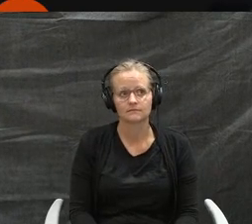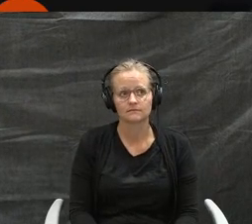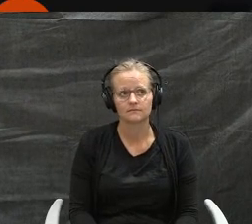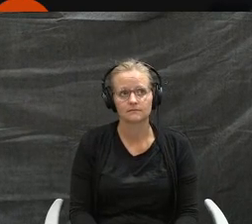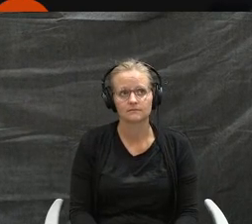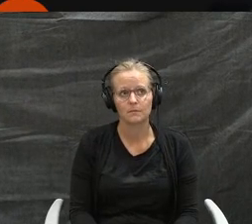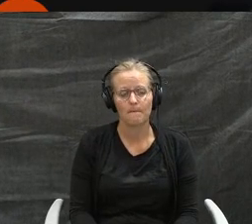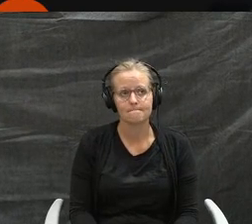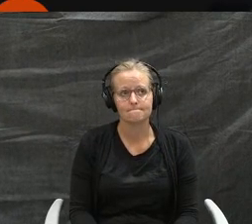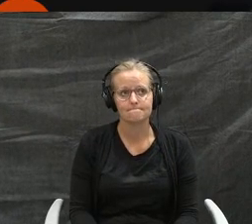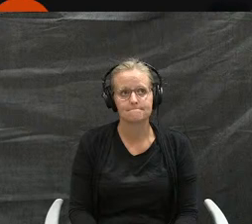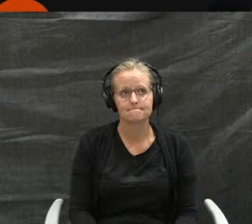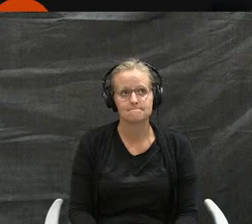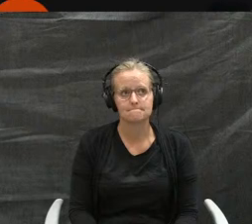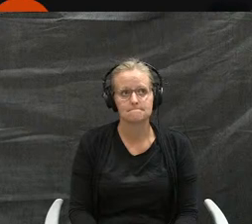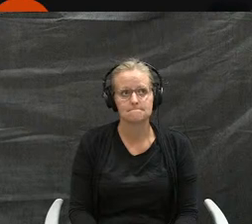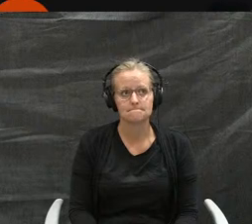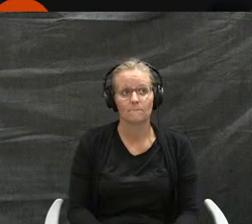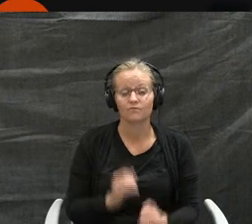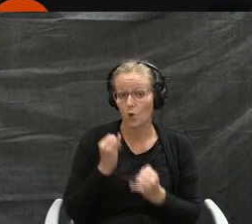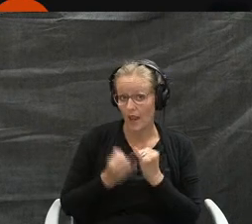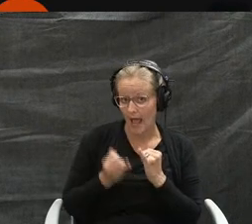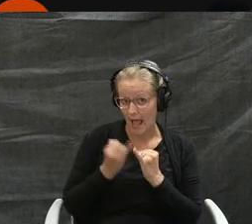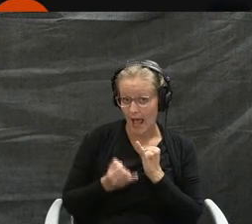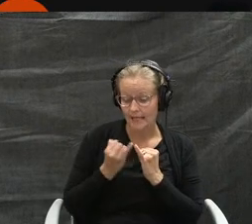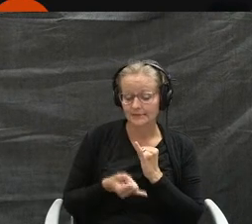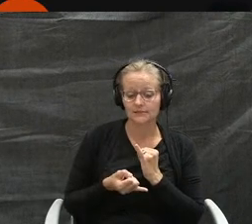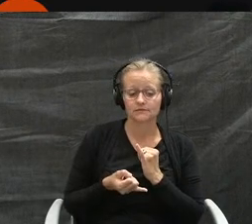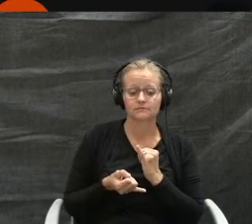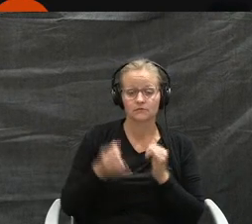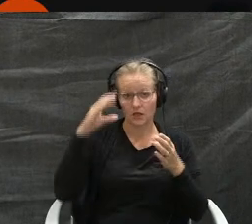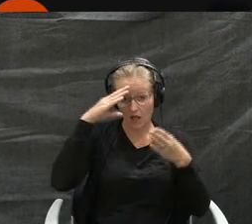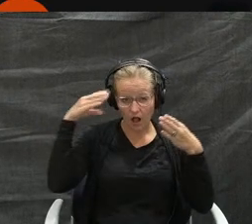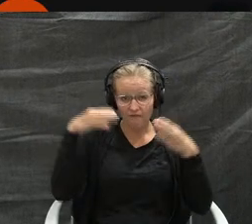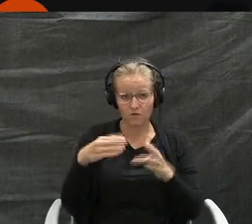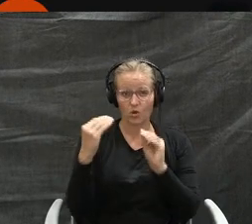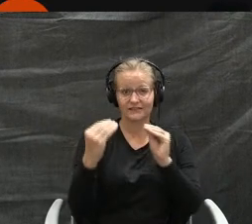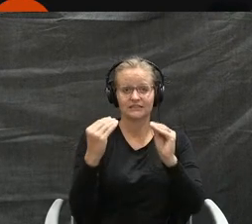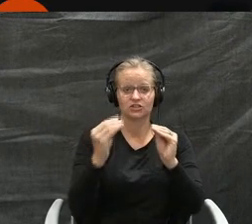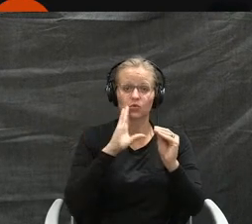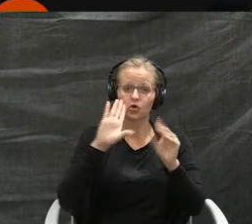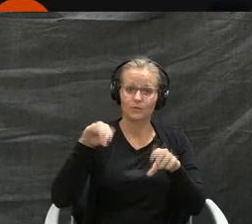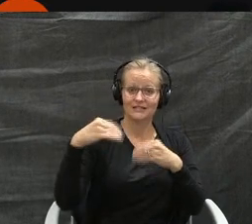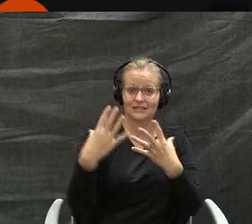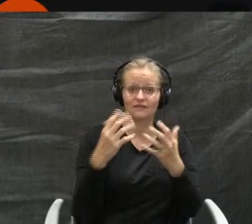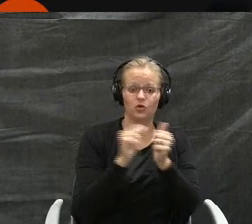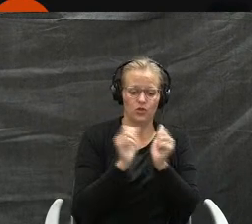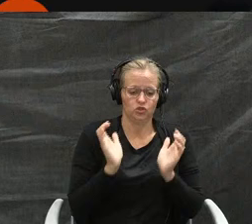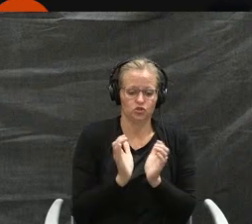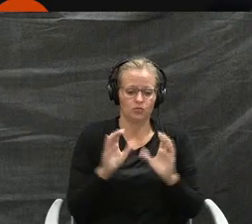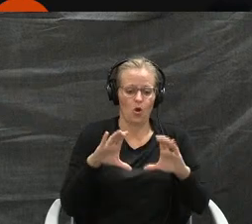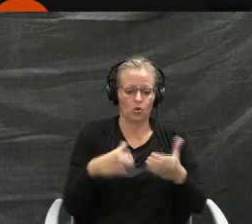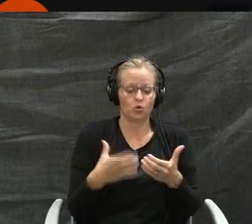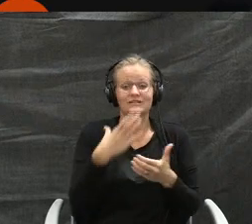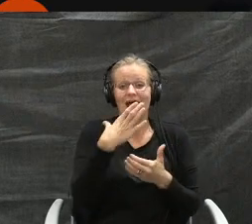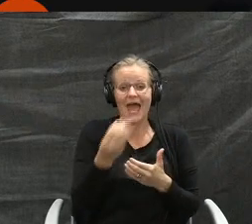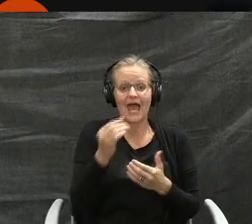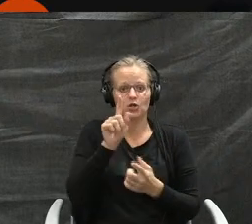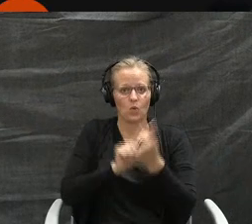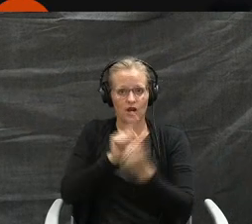And last but not least, focus teaching will be delivered in small groups and one on one depending on student needs.